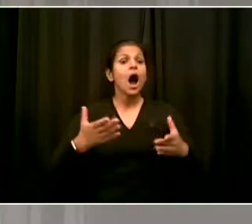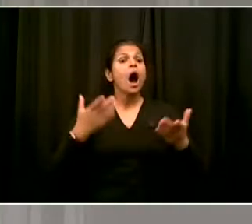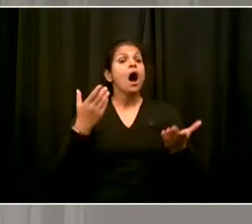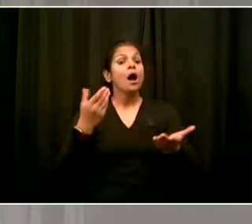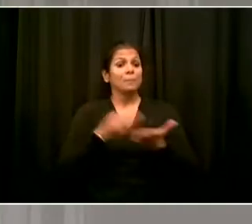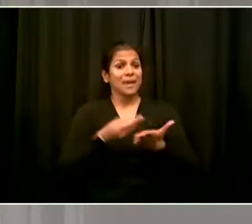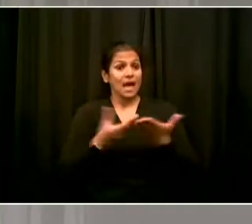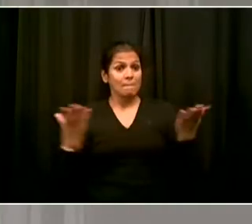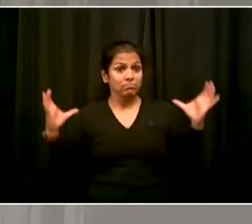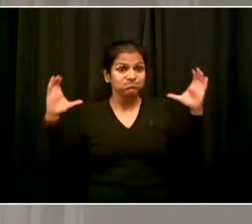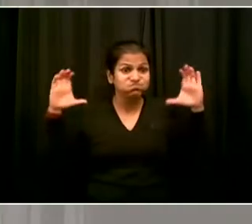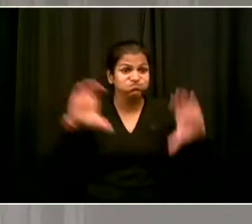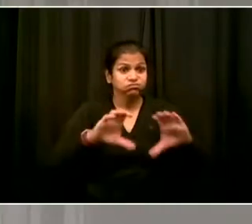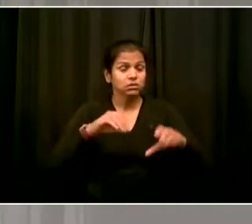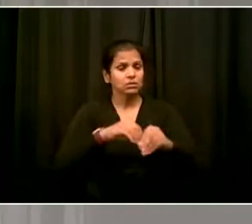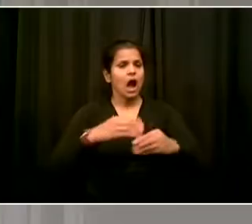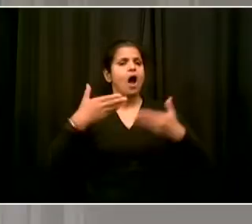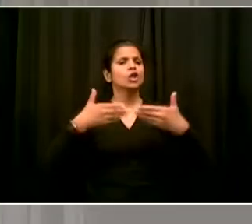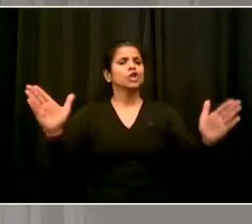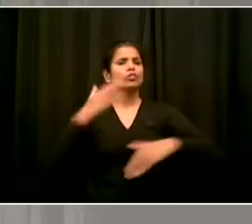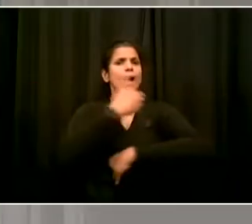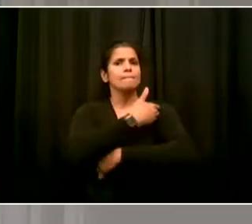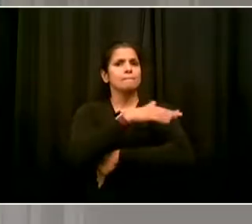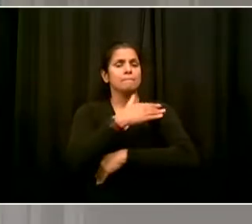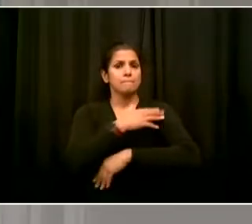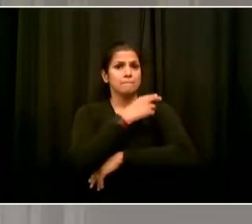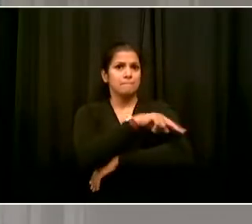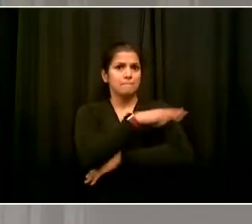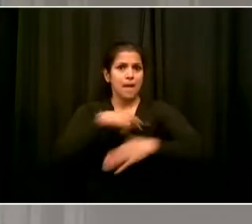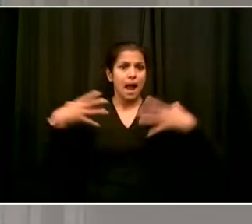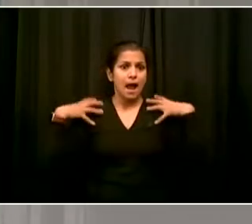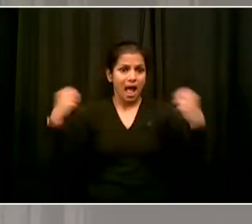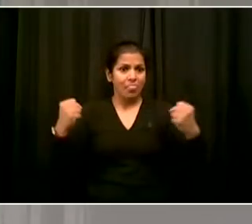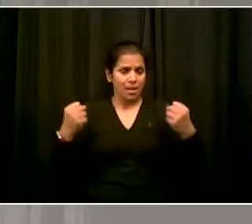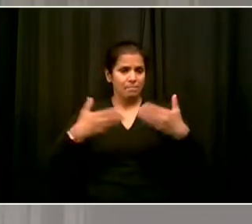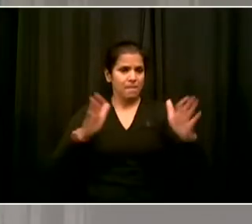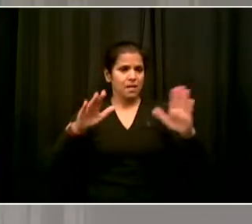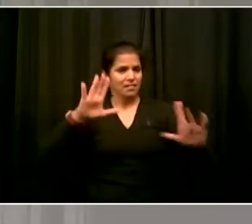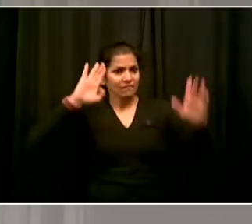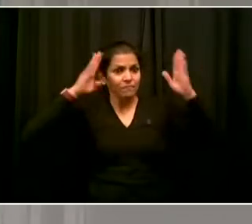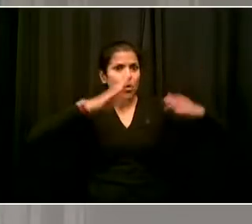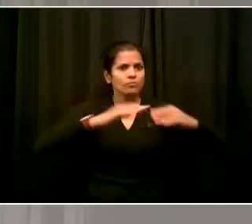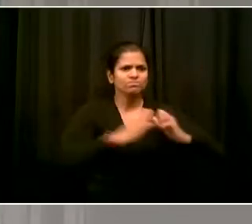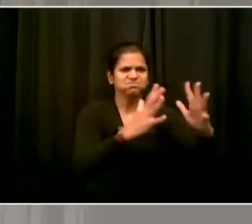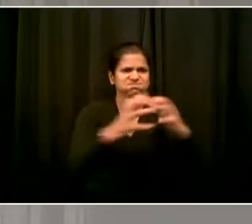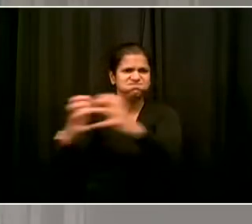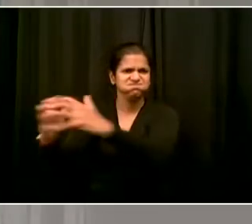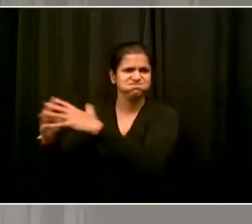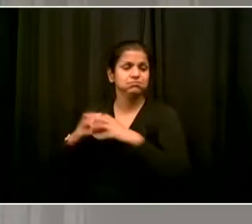ON SOCIETY. HEALTH IS AN I IVENSSMETNT IN OR PHYSICAL SAFETY, OUR ECONOMIC PROSPERITY, AND ANNIN VEVESTMENN